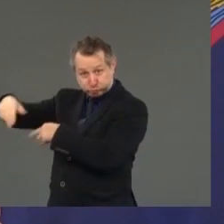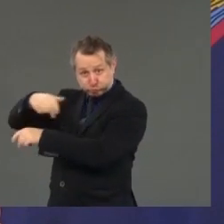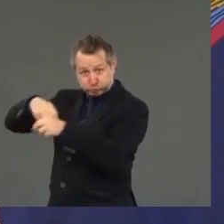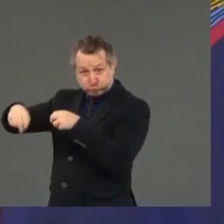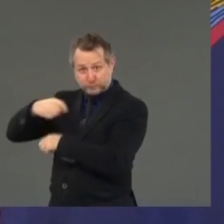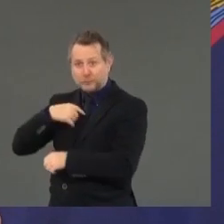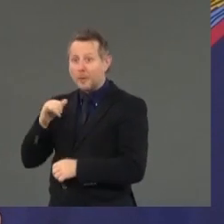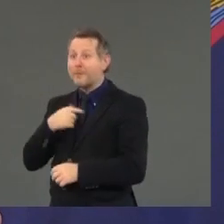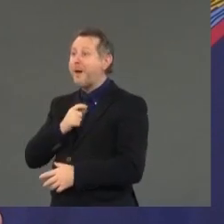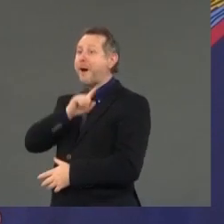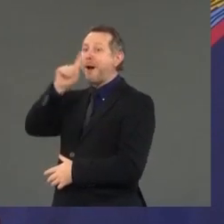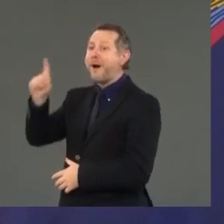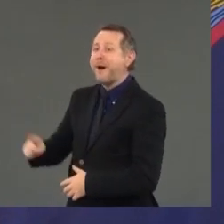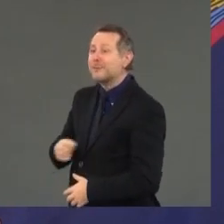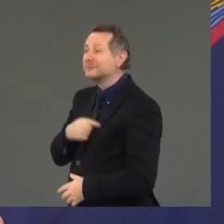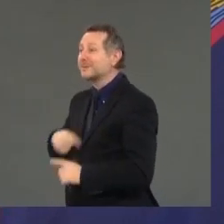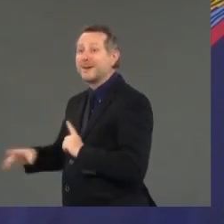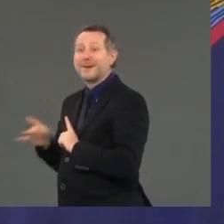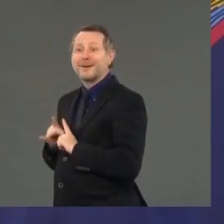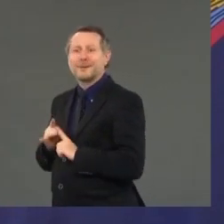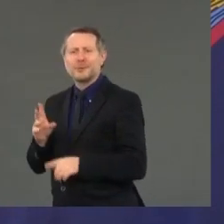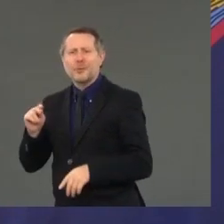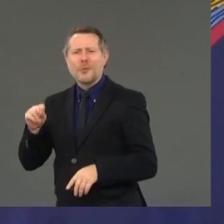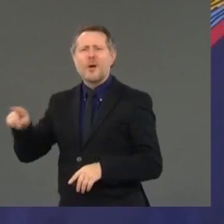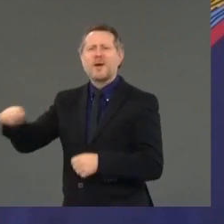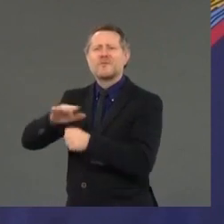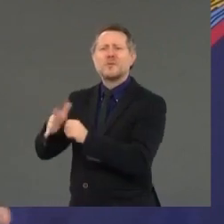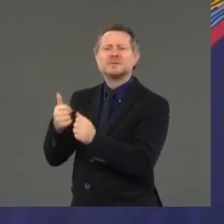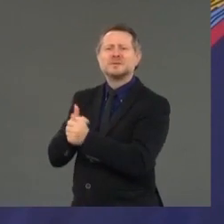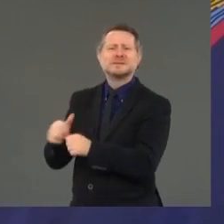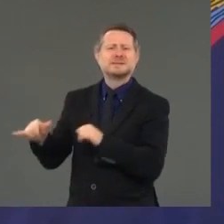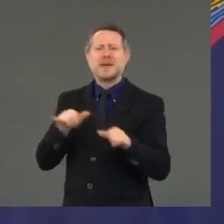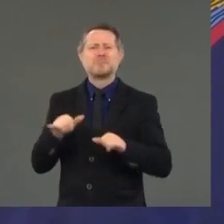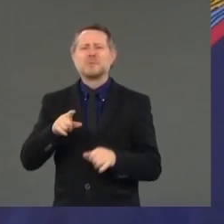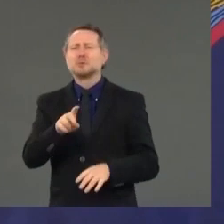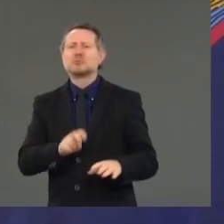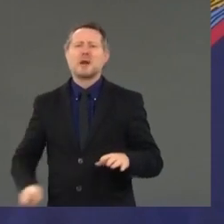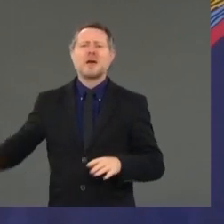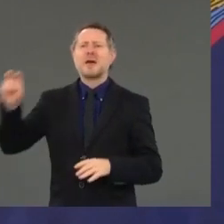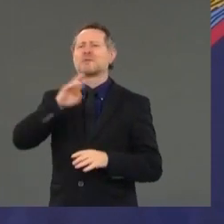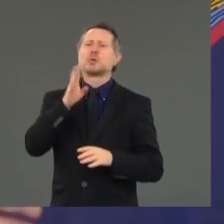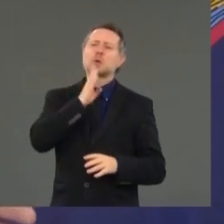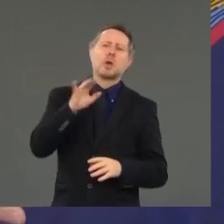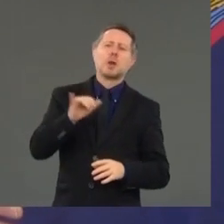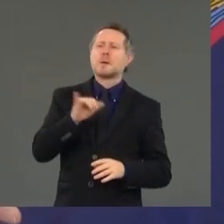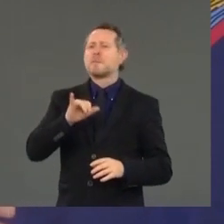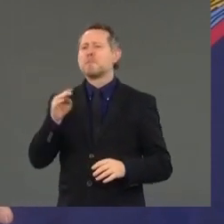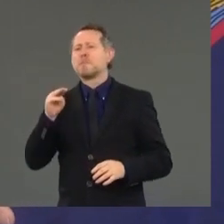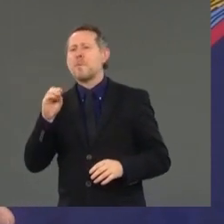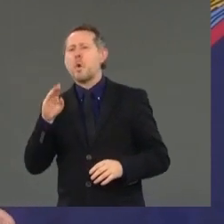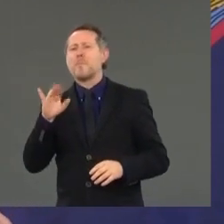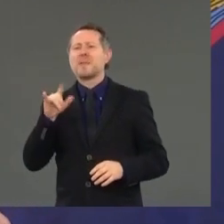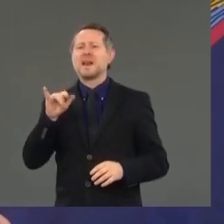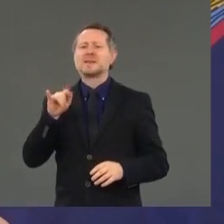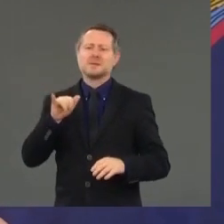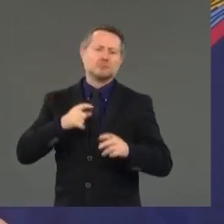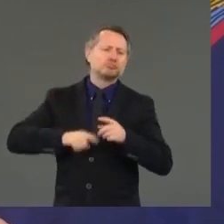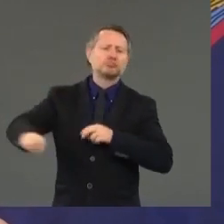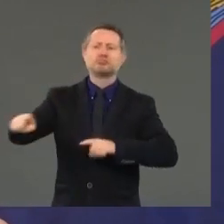IT LEFT CHINA. WHAT DO YOU THINK IT WAS GOING TO SIT IN CHINA AND WAIT FOR YOU TO GET THERE? NO. IT TRAVELED LIKE EVERYBODY ELSE